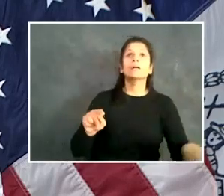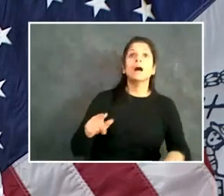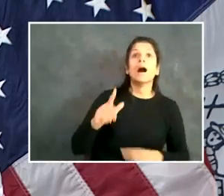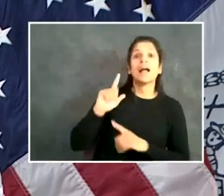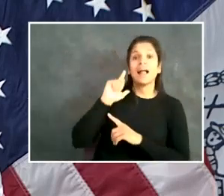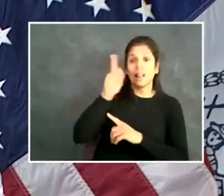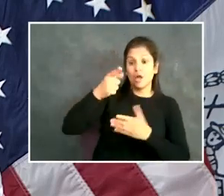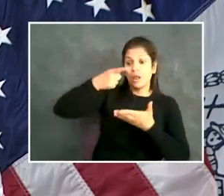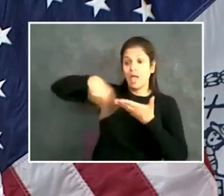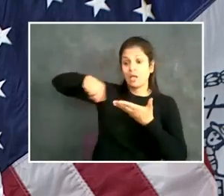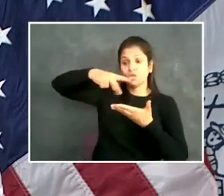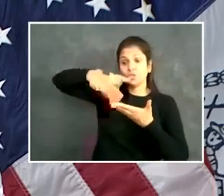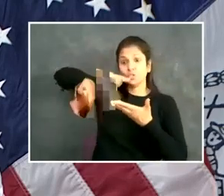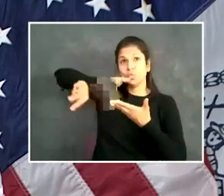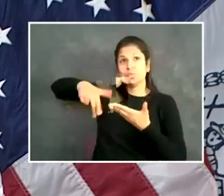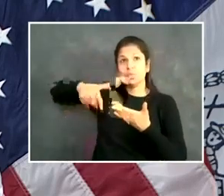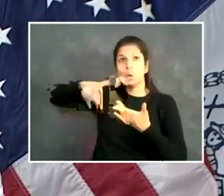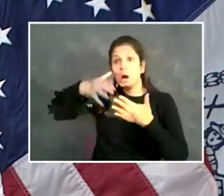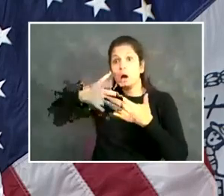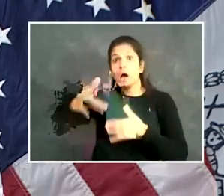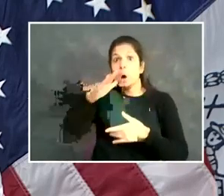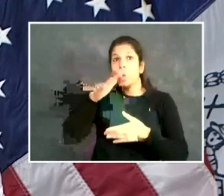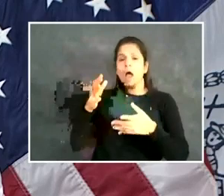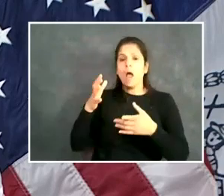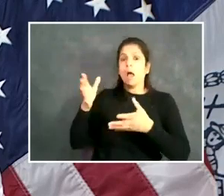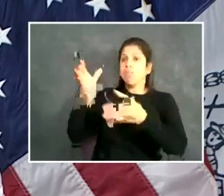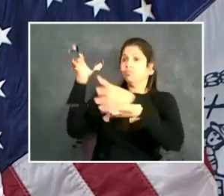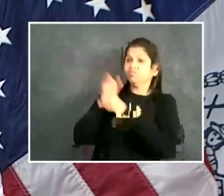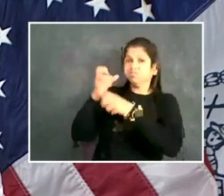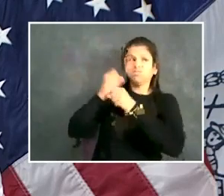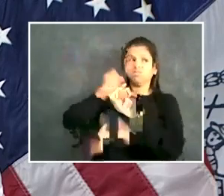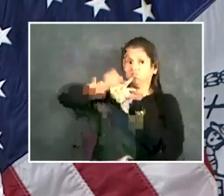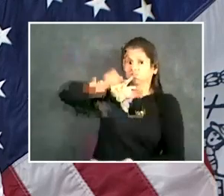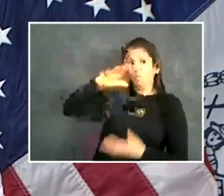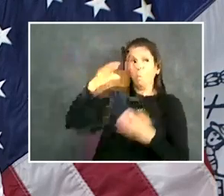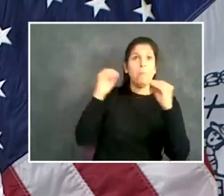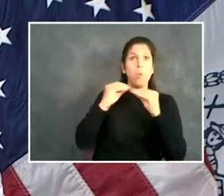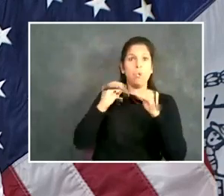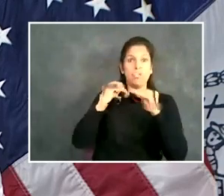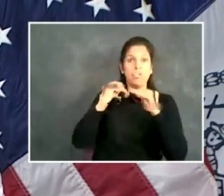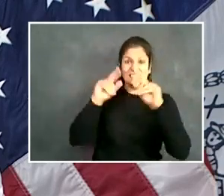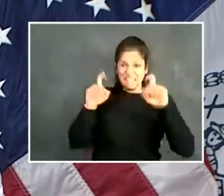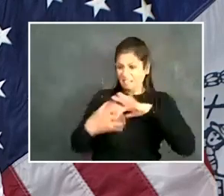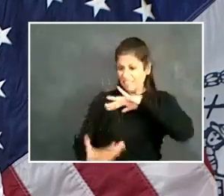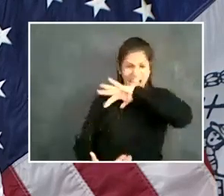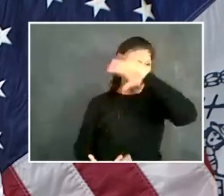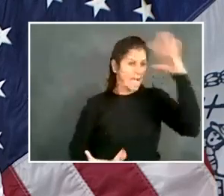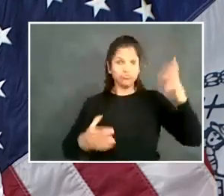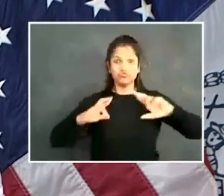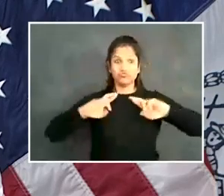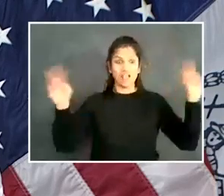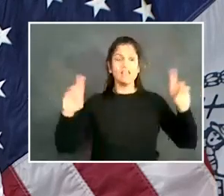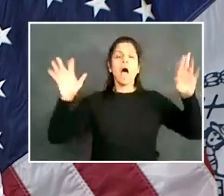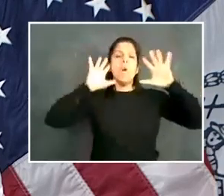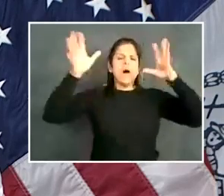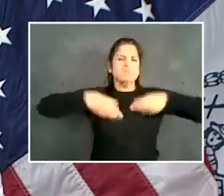WEEKS, IS WHEN WE GO TO A HUGE TEST AND TRACE APPROACH, THEN, WE ARE SAYING TO TENS OF